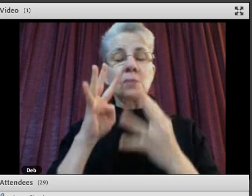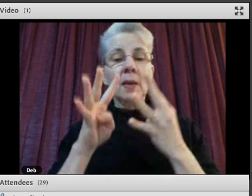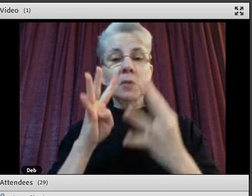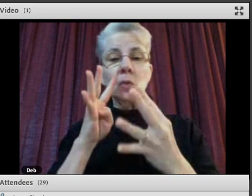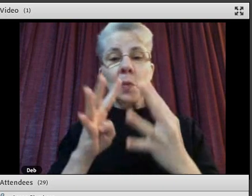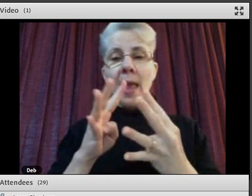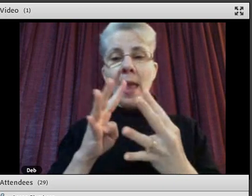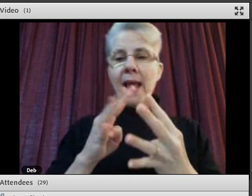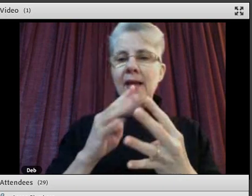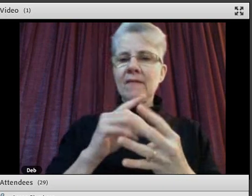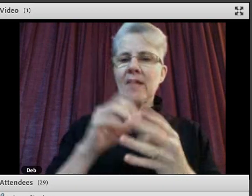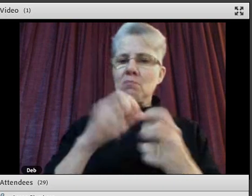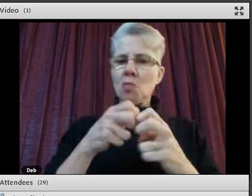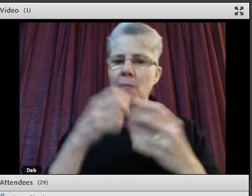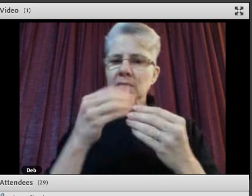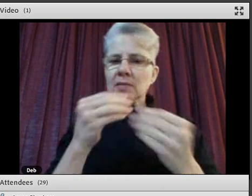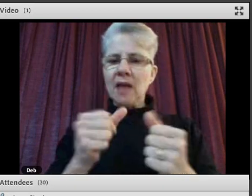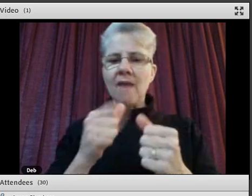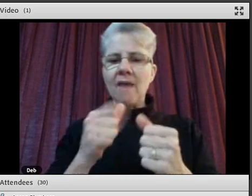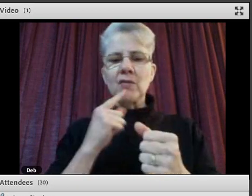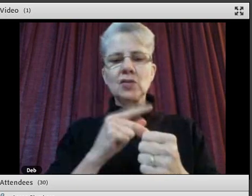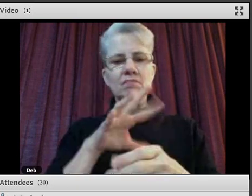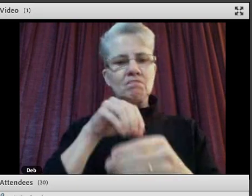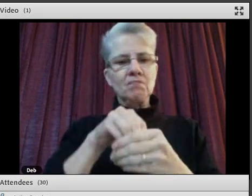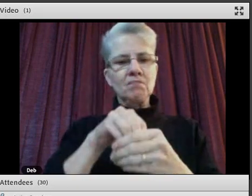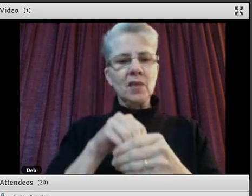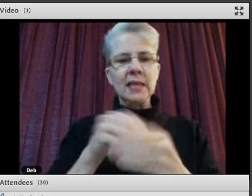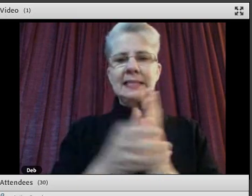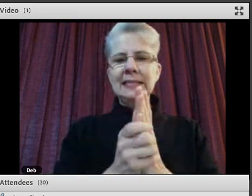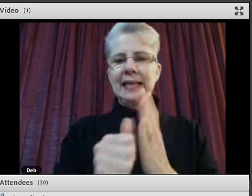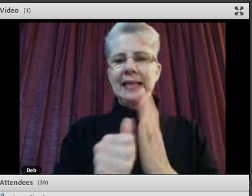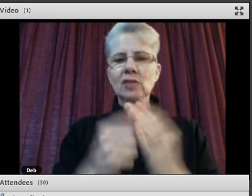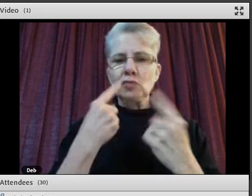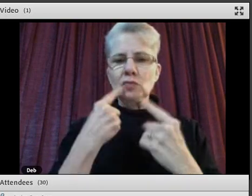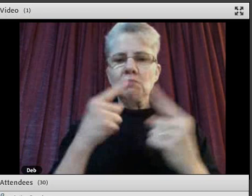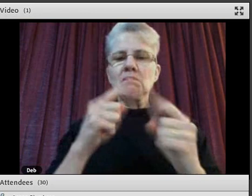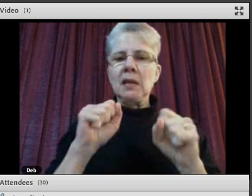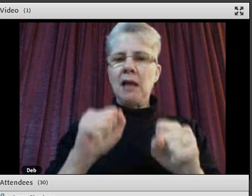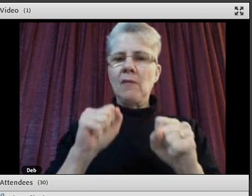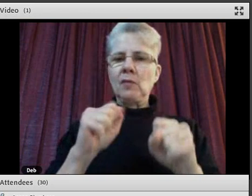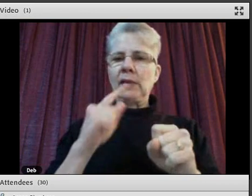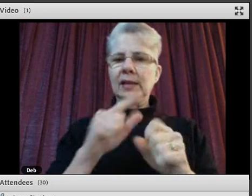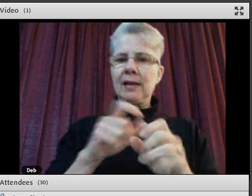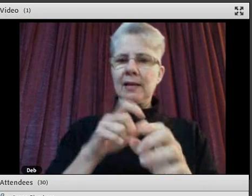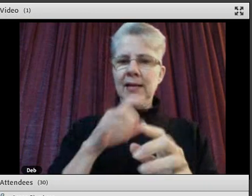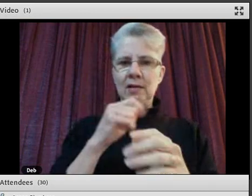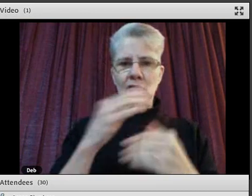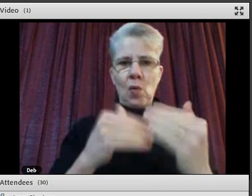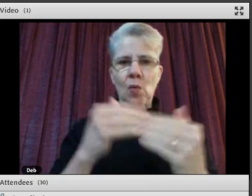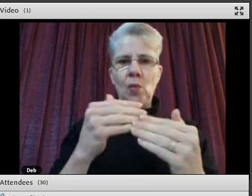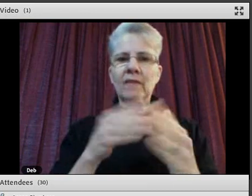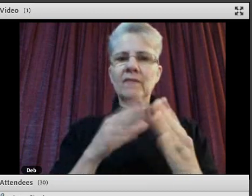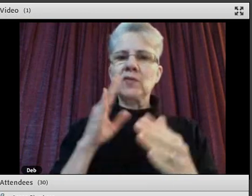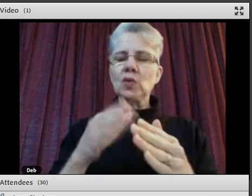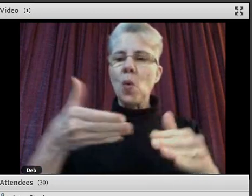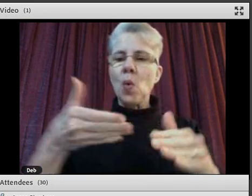fearless problem-solvers possessing the skills to confidently tackle the future. Please welcome Ryan and Hilary Shore of Full Steam Ahead,